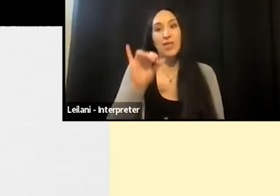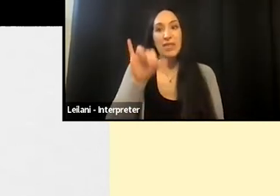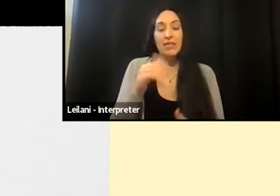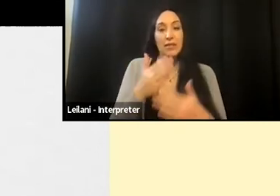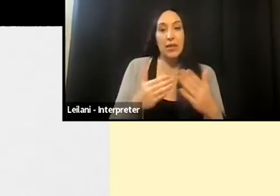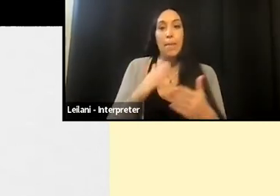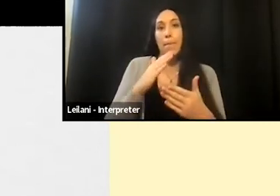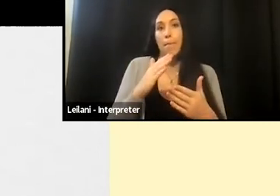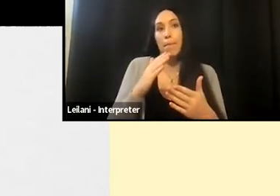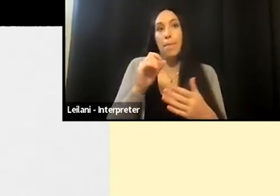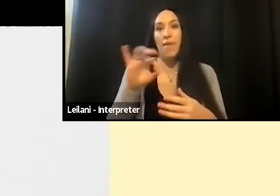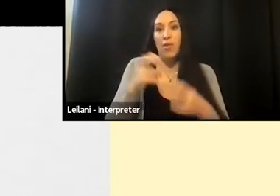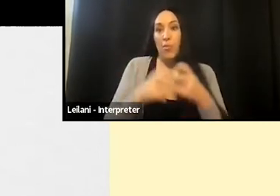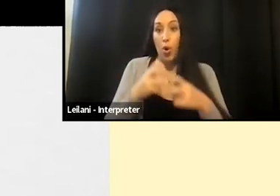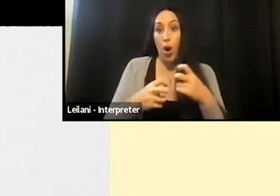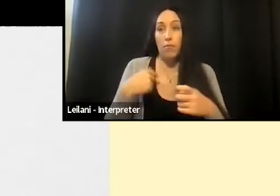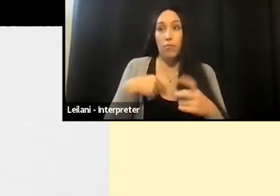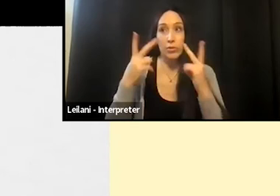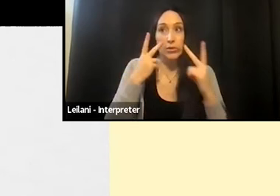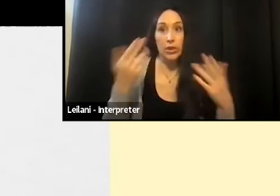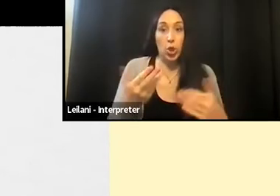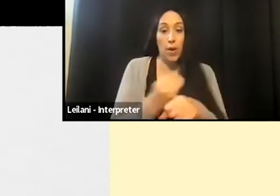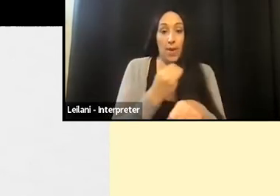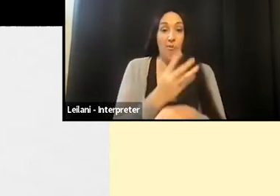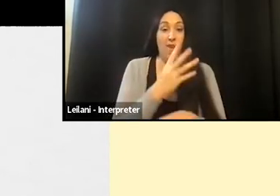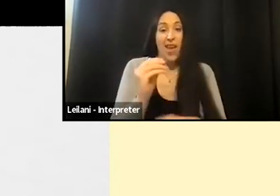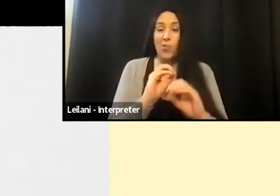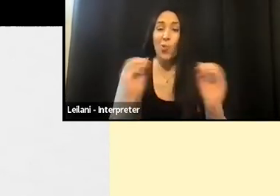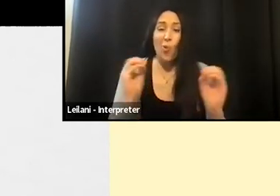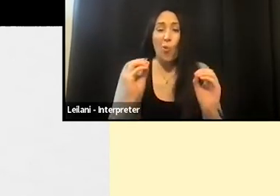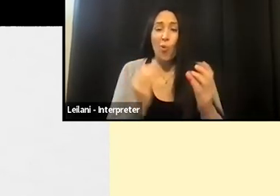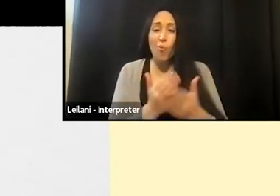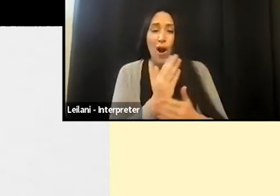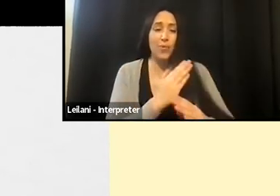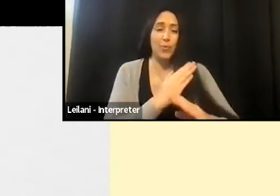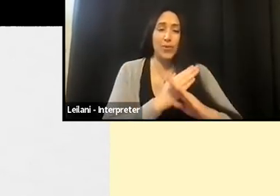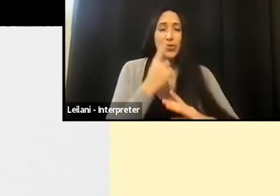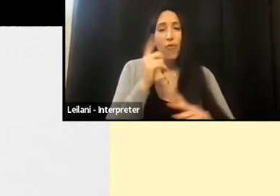and a lack, a fundamental lack of tenant protections. So we can move on to the next slide.